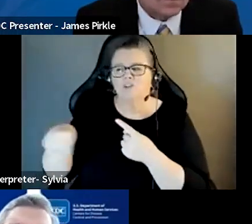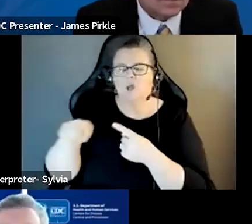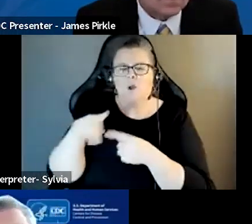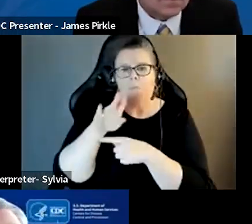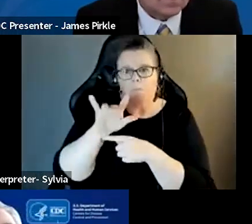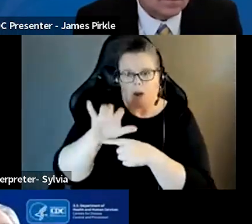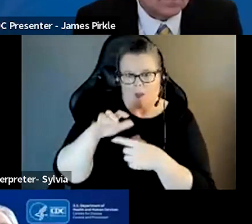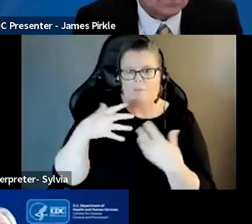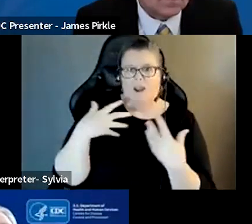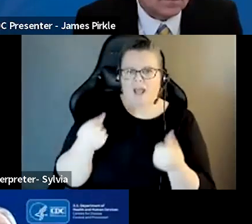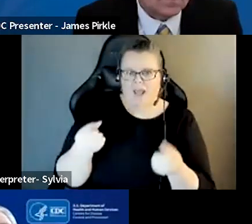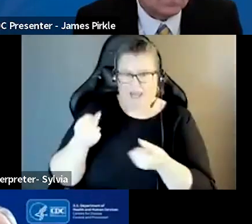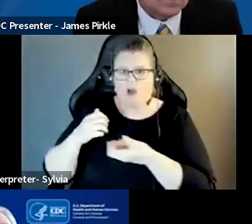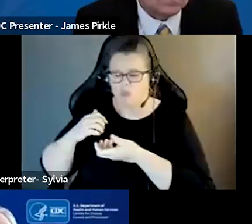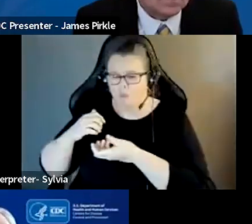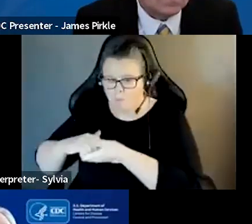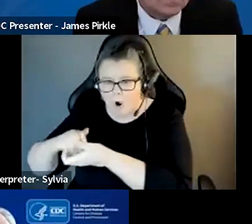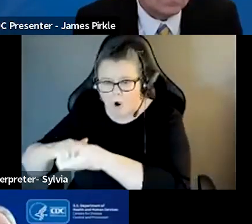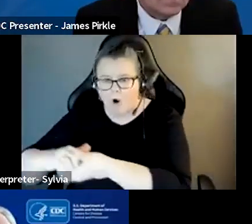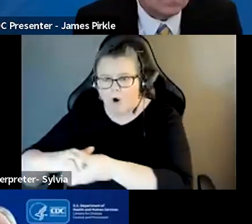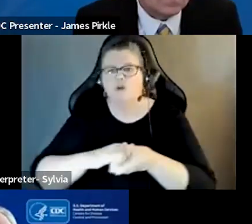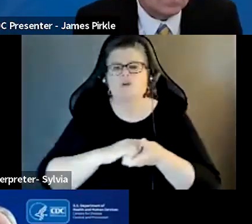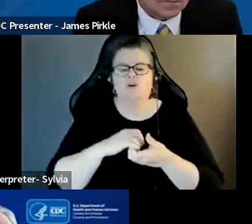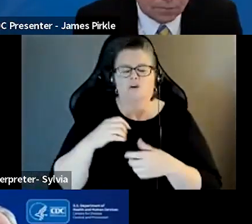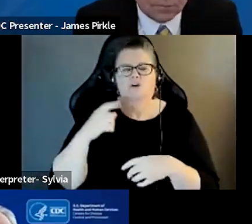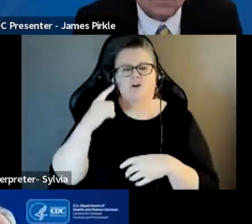to the development of a test for a high-risk pathogen?